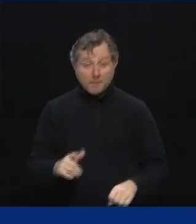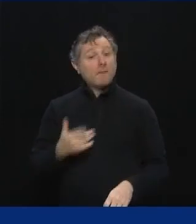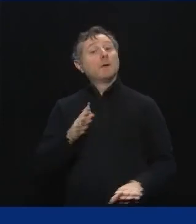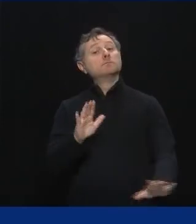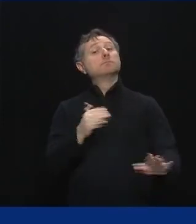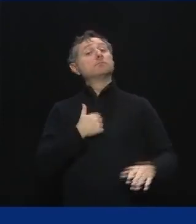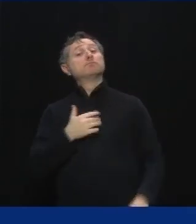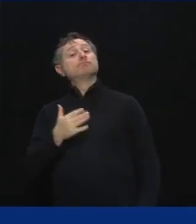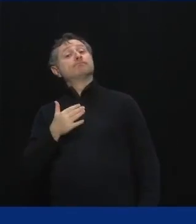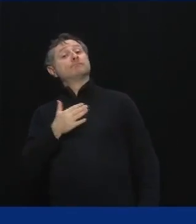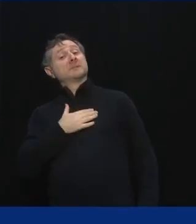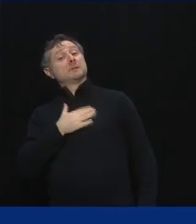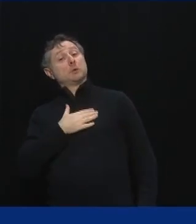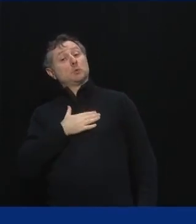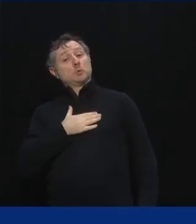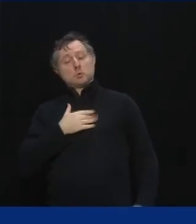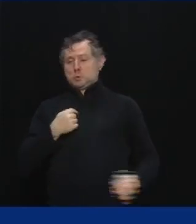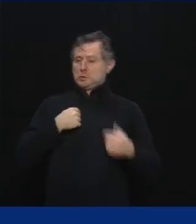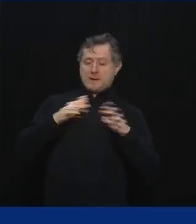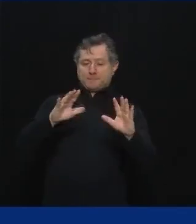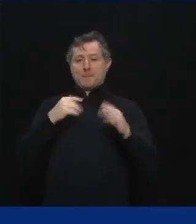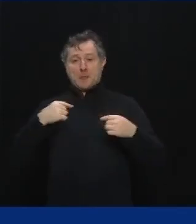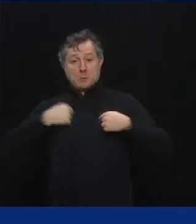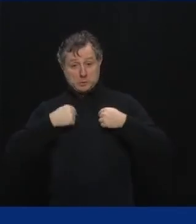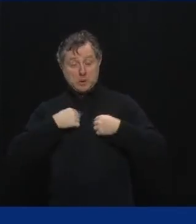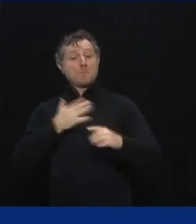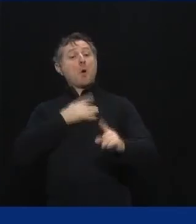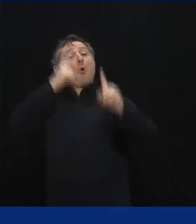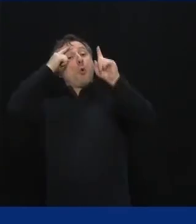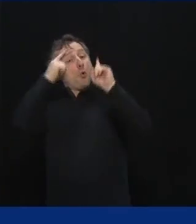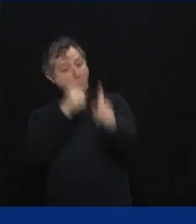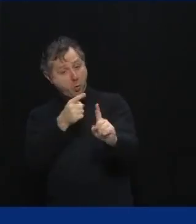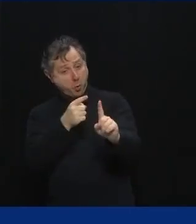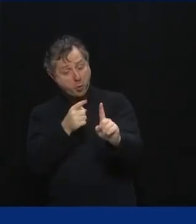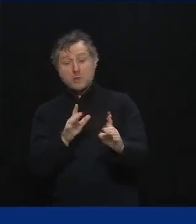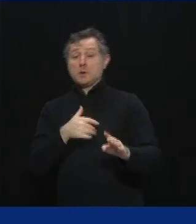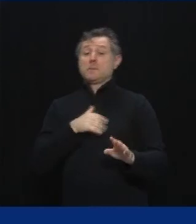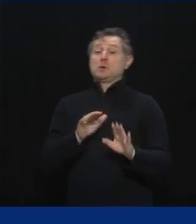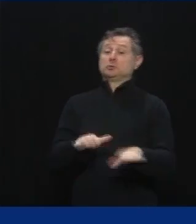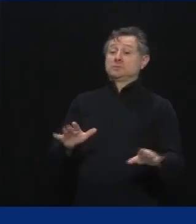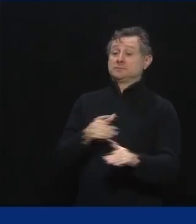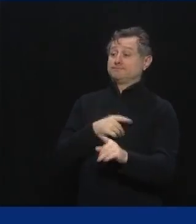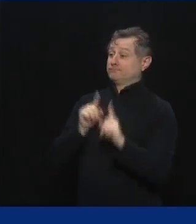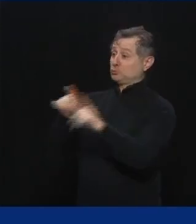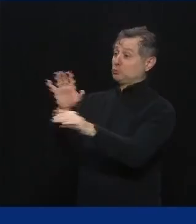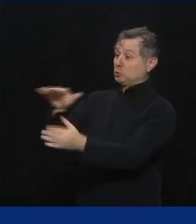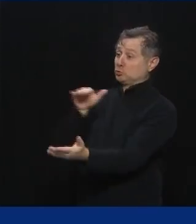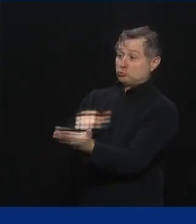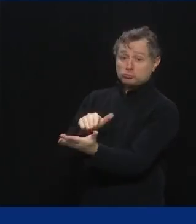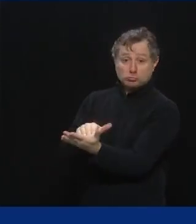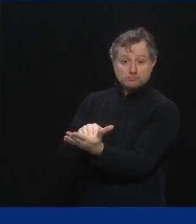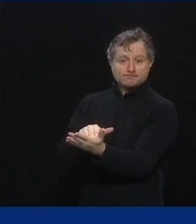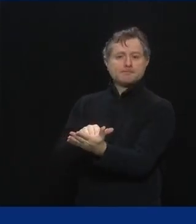GET THEIR CHILDREN VACCINATED AS SOON AS POSSIBLE AND DO NOT INFER FROM MY DESIRE TO HAVE PEOPLE GO TO THEIR PEDIATRICIAN THAT WE WILL NOT SET UP THE